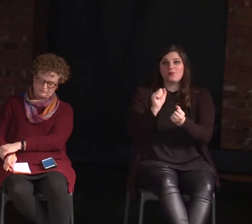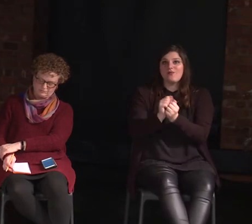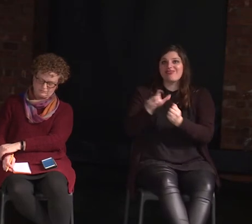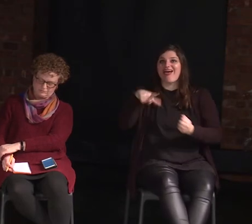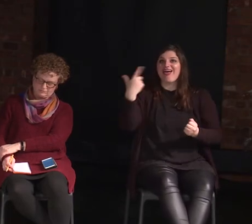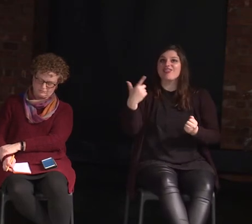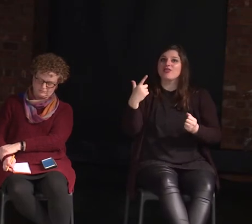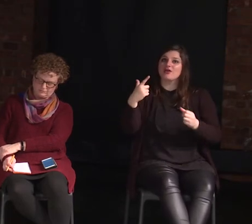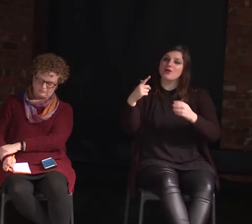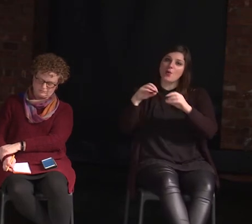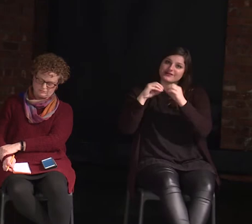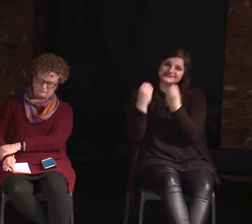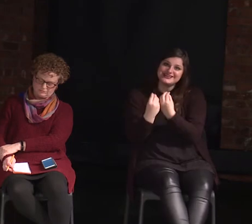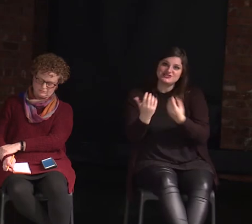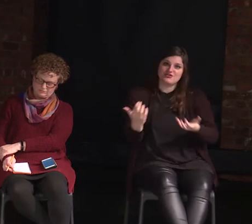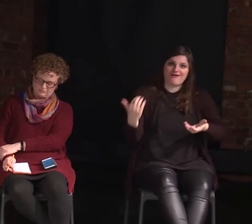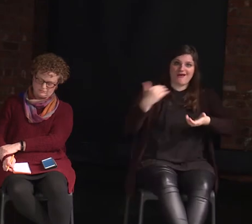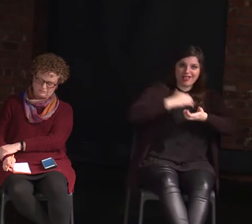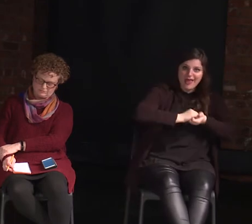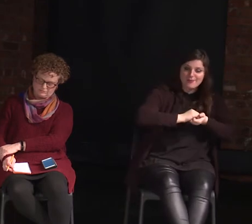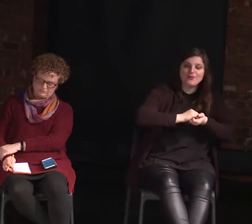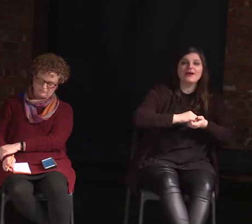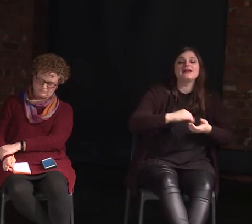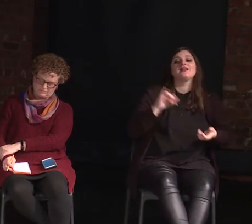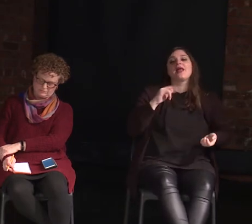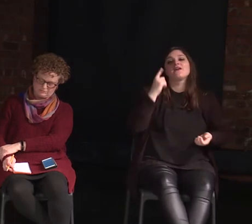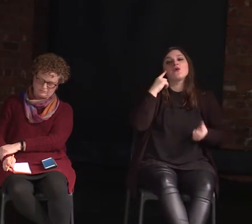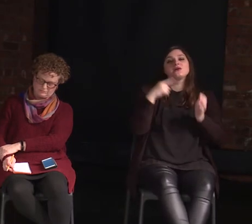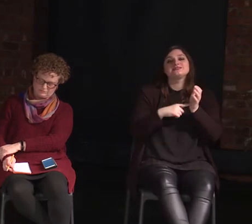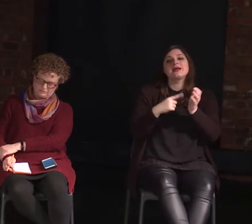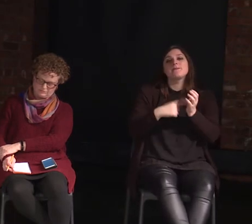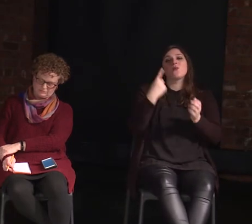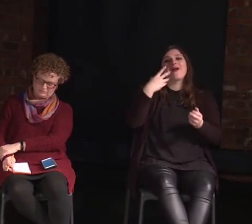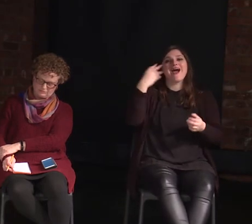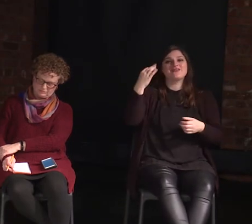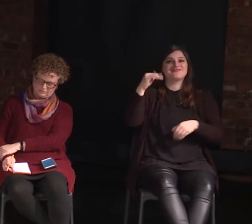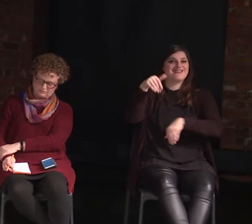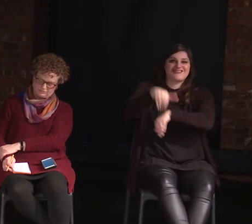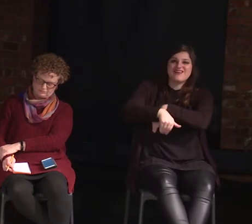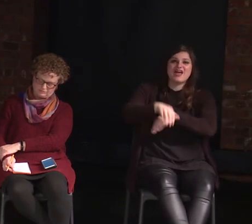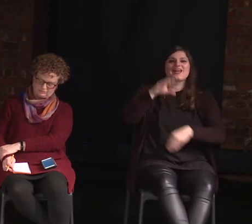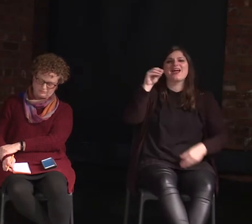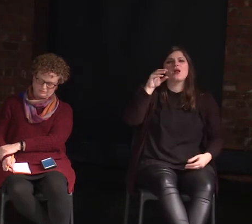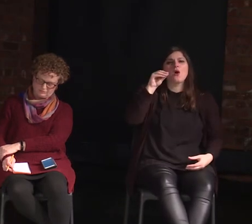which we are doing with alongside the Knight Foundation, for example, and OSF.